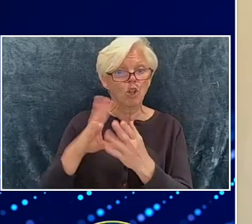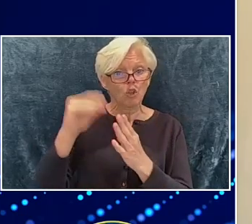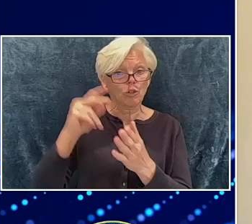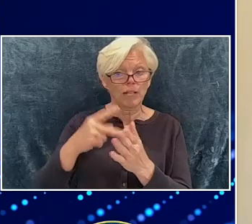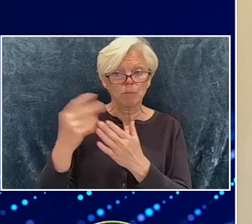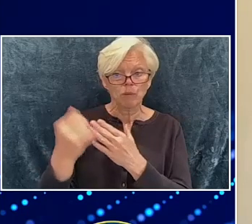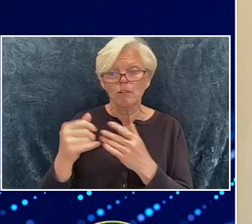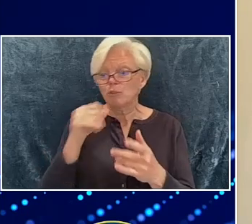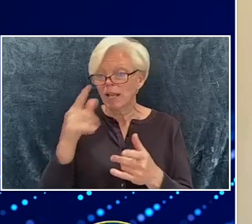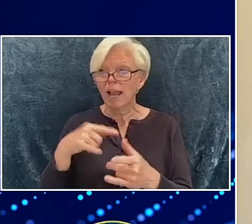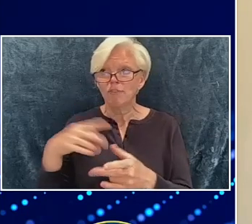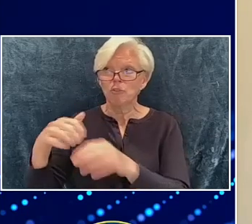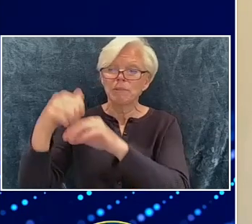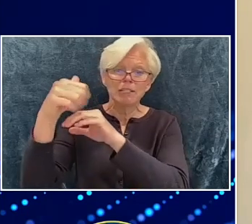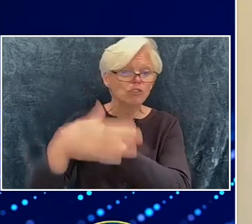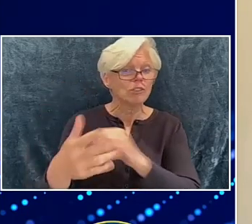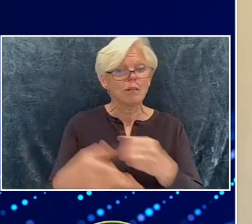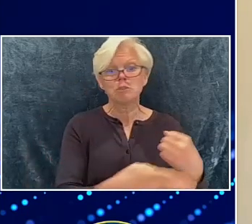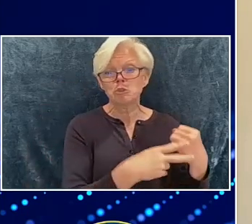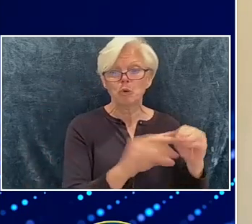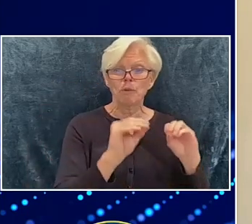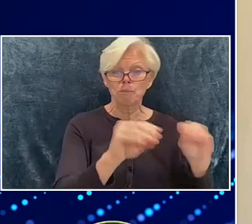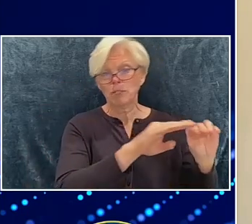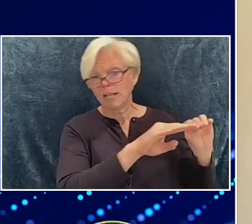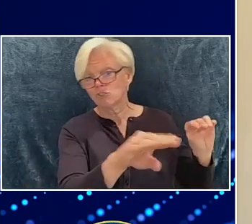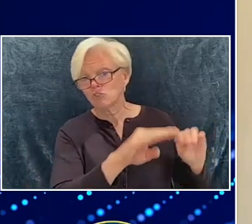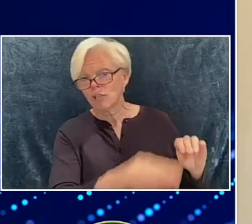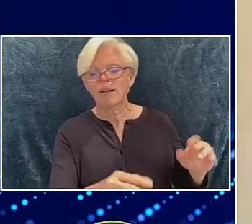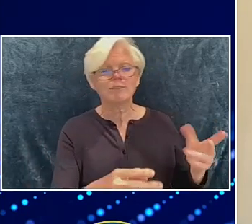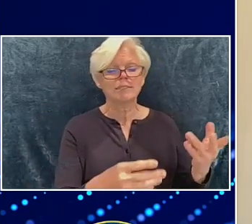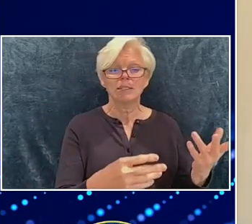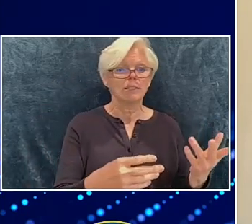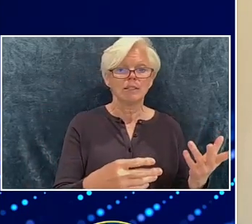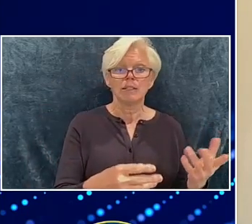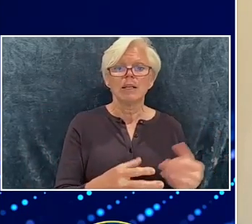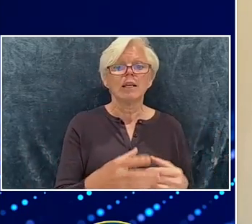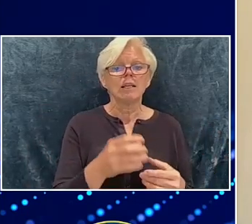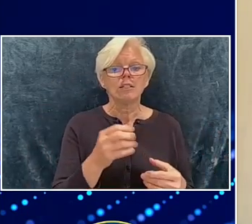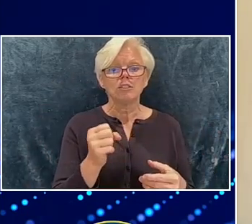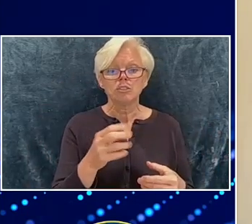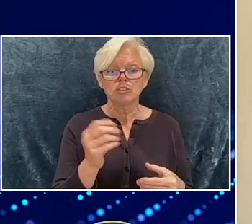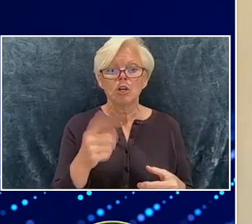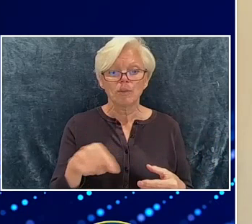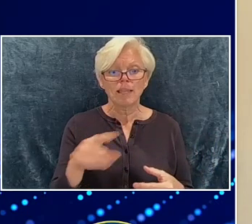shelves or distributed by a physical store. For those that espouse, day one access is a significant benefit of these